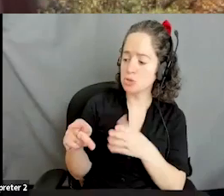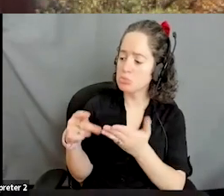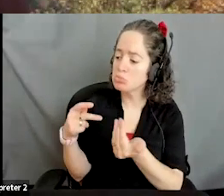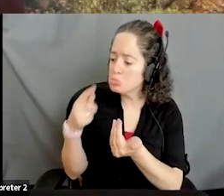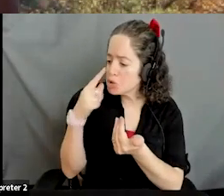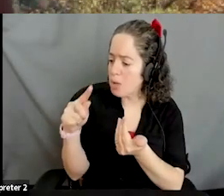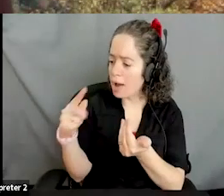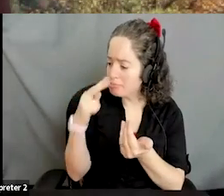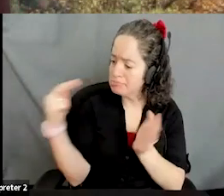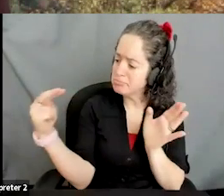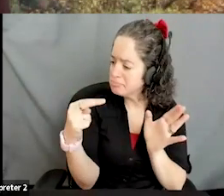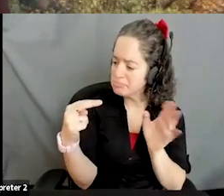She's been a grand help for us in that.